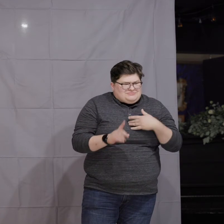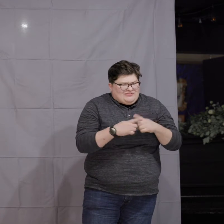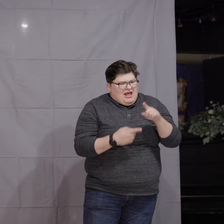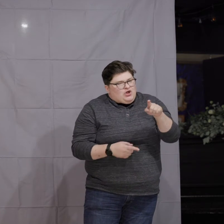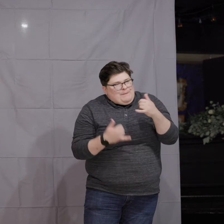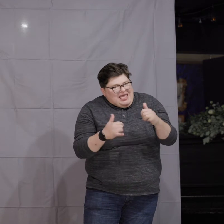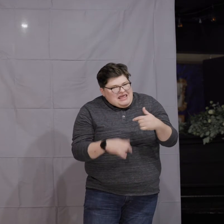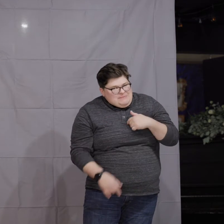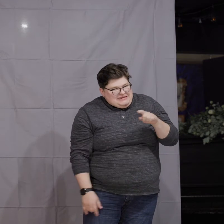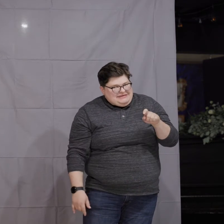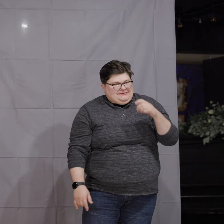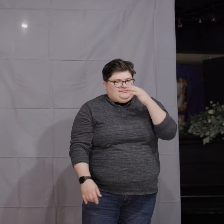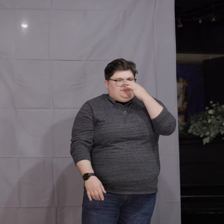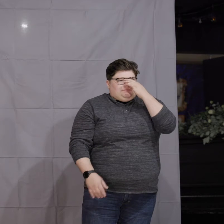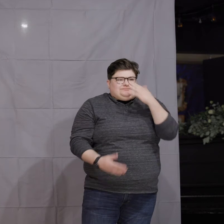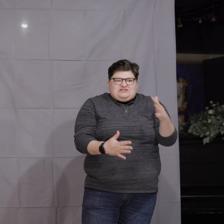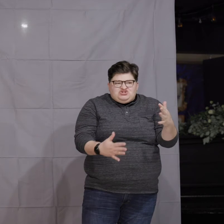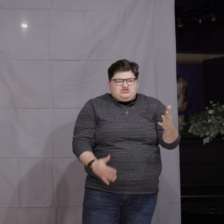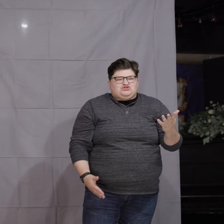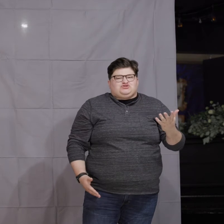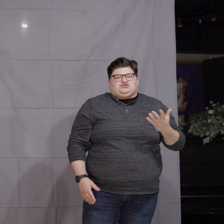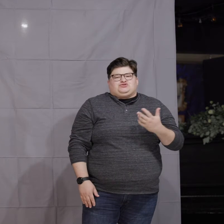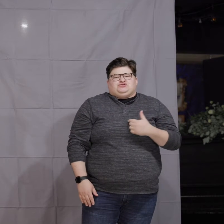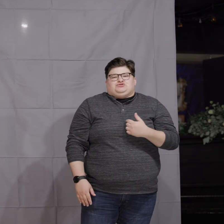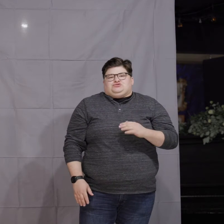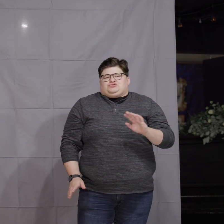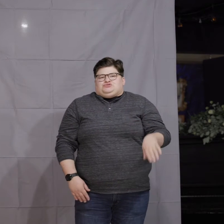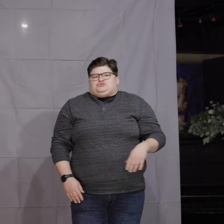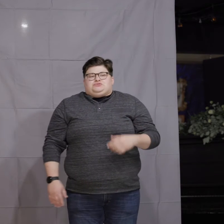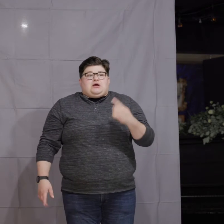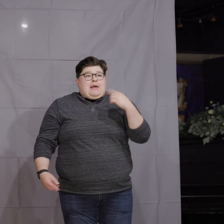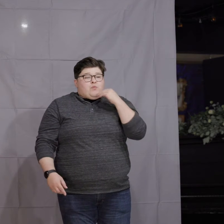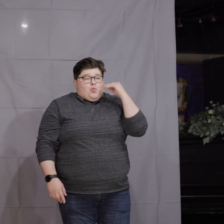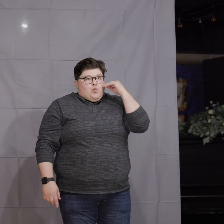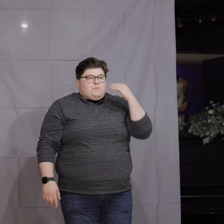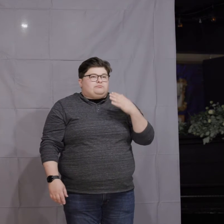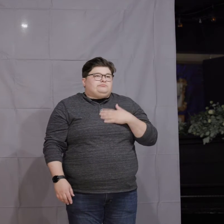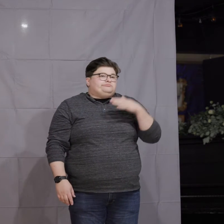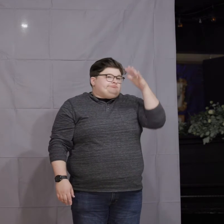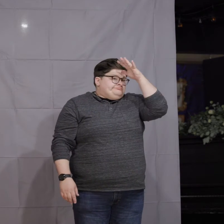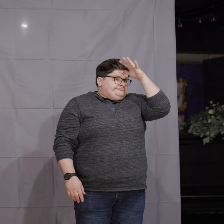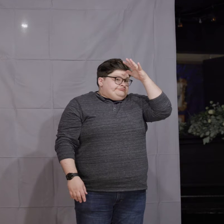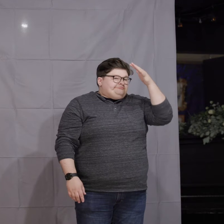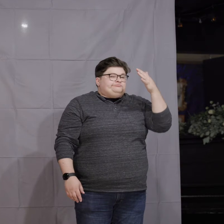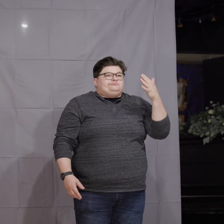I told my friends they were messing with me and we should just knock it off. So one day I was home with my dad